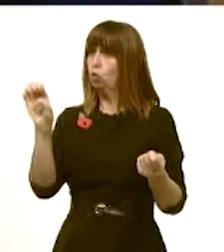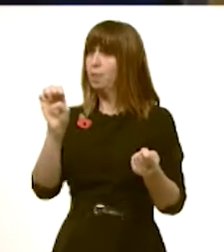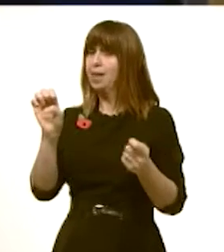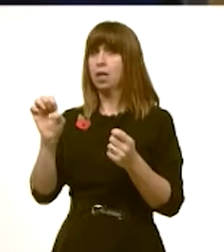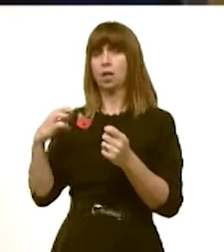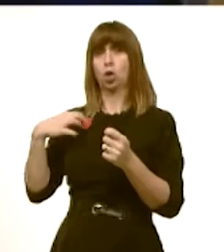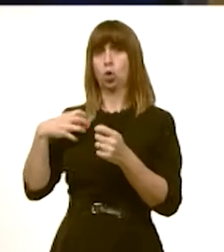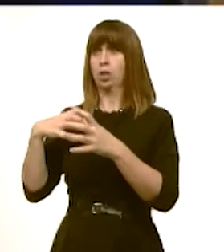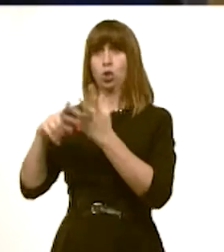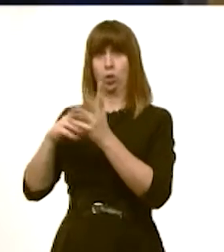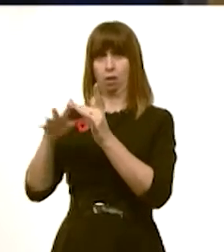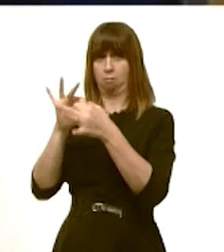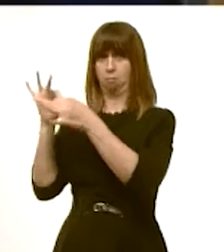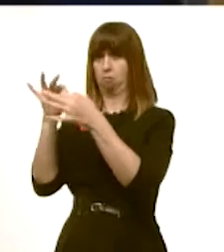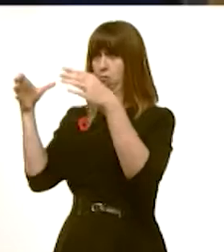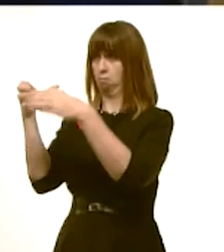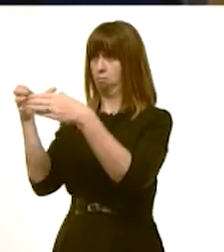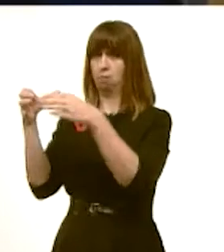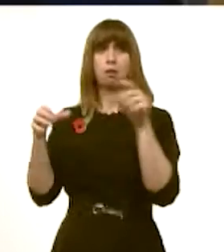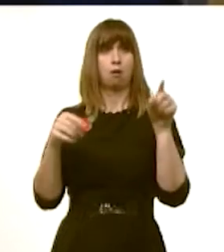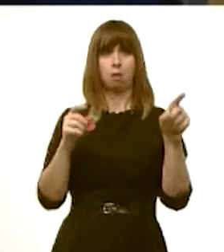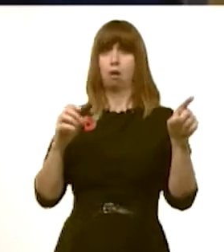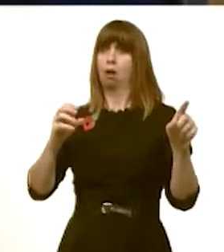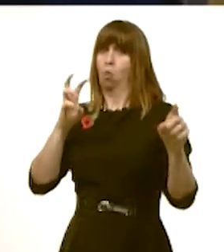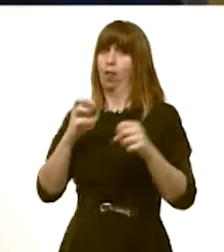job, as it was described to me, was to try and avoid the issue of going to court.